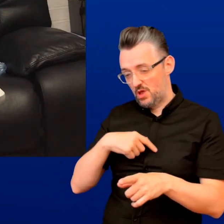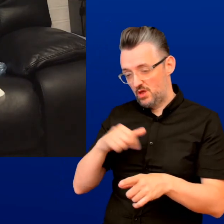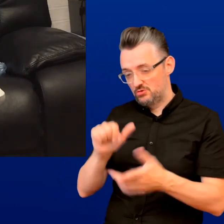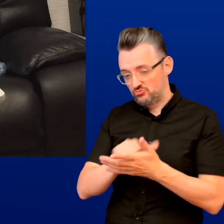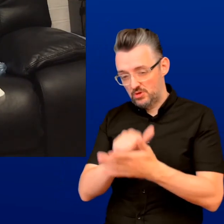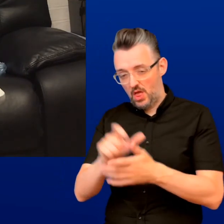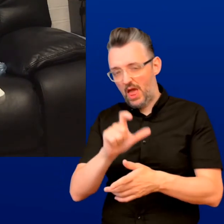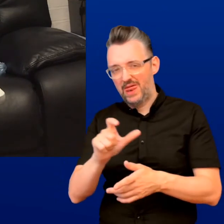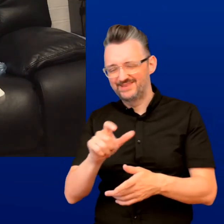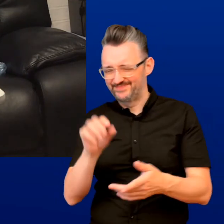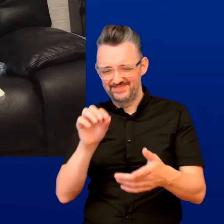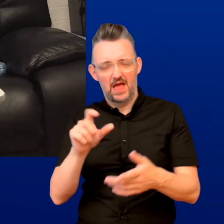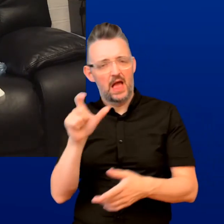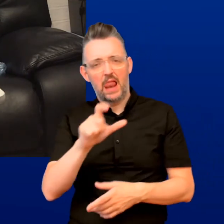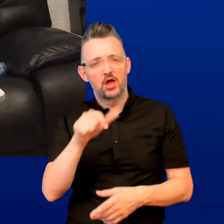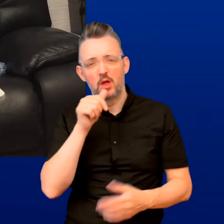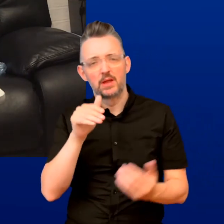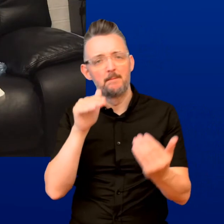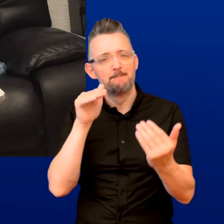they didn't quite match the color of my bowl